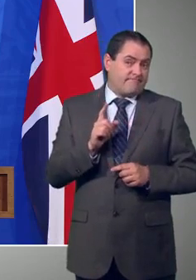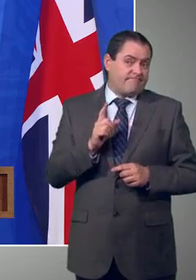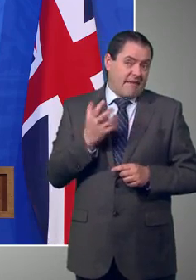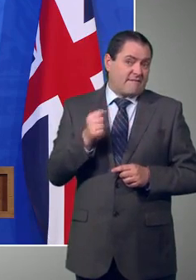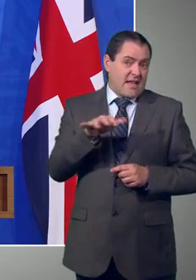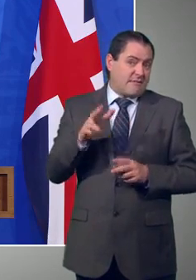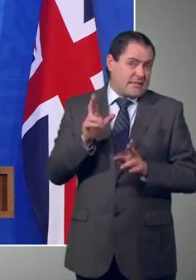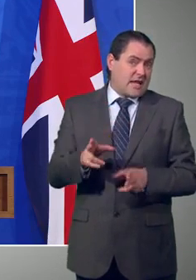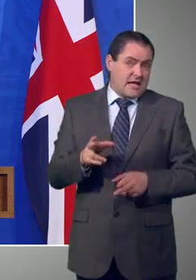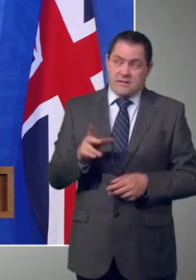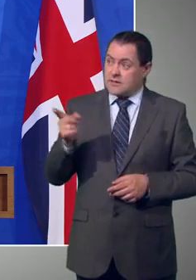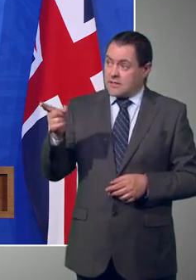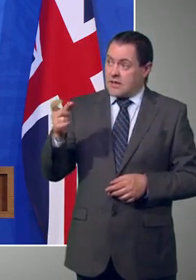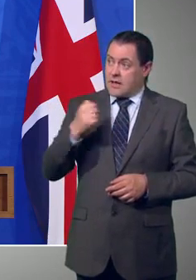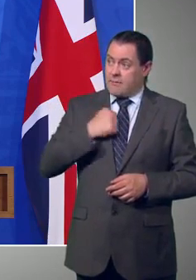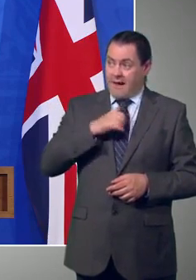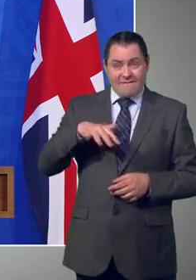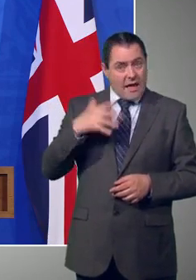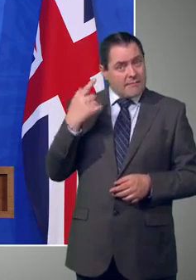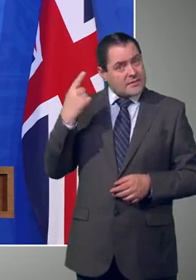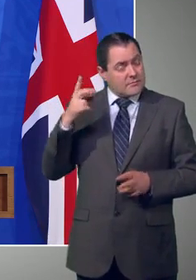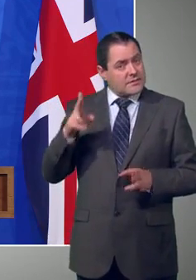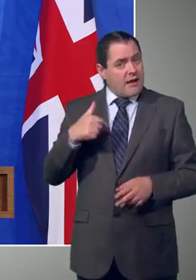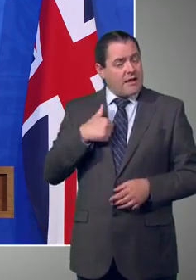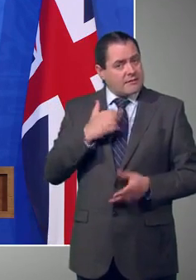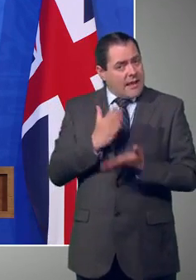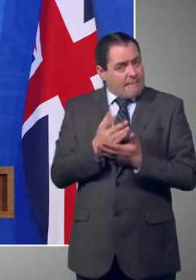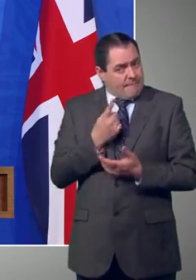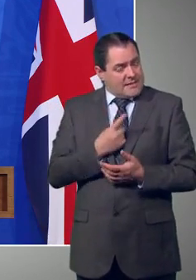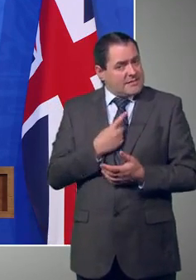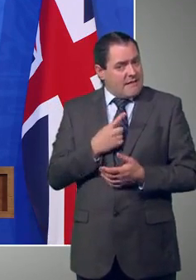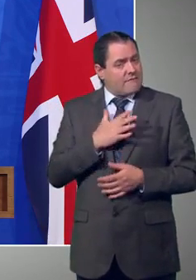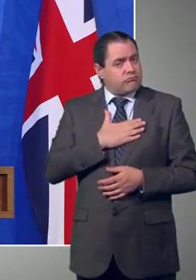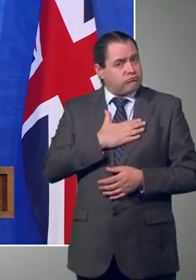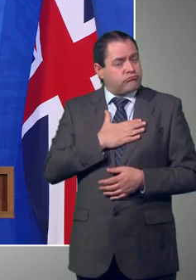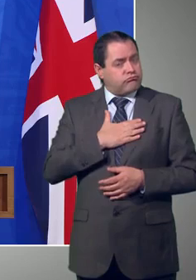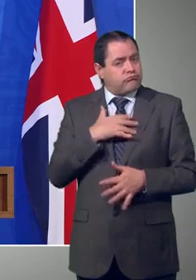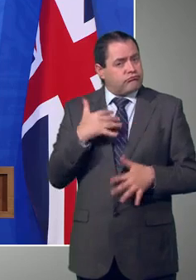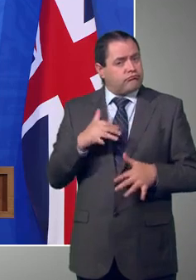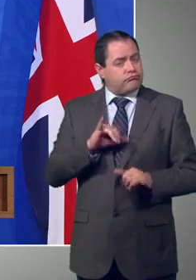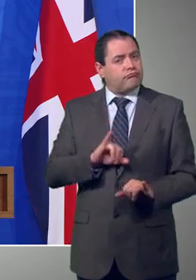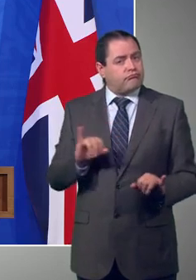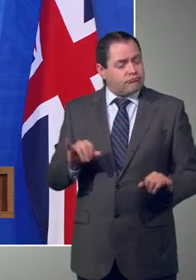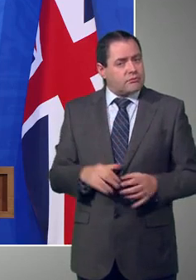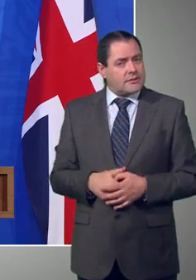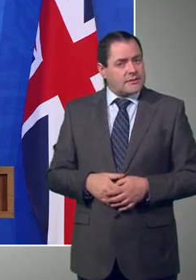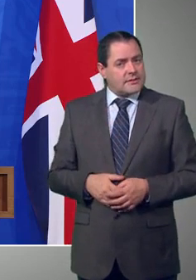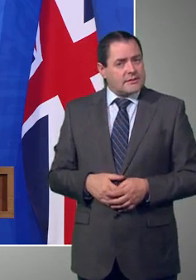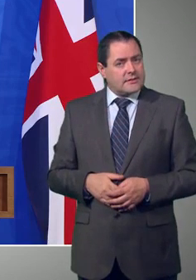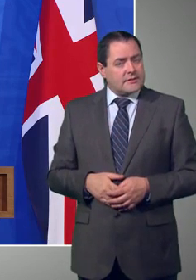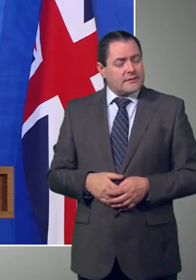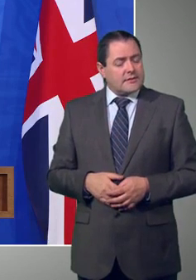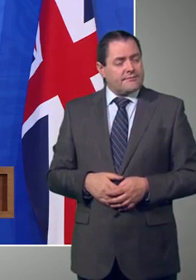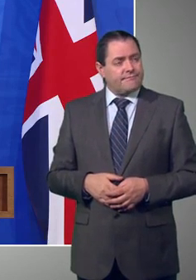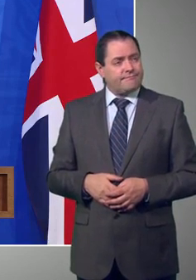includes my family. and the